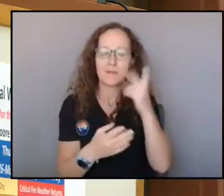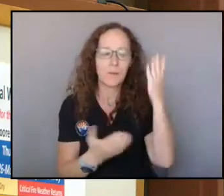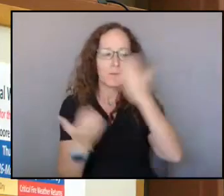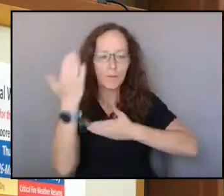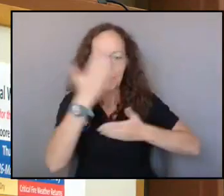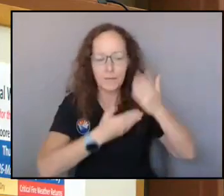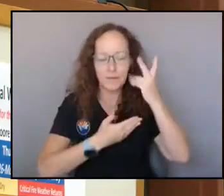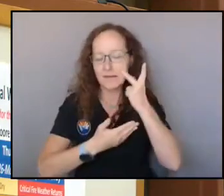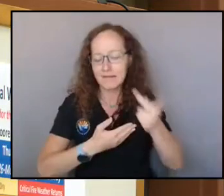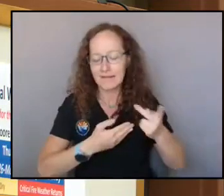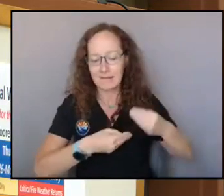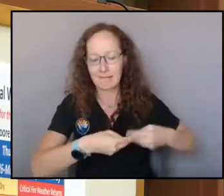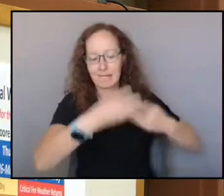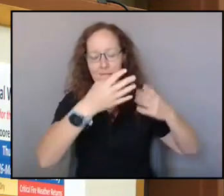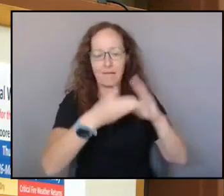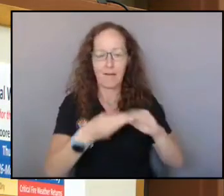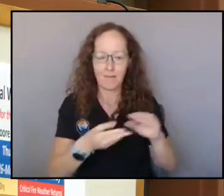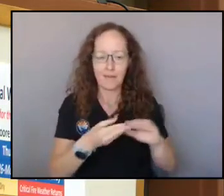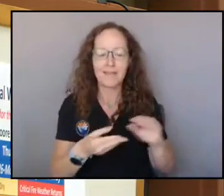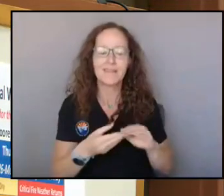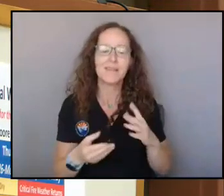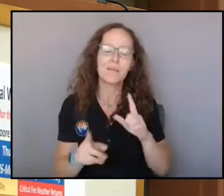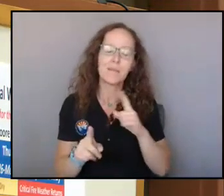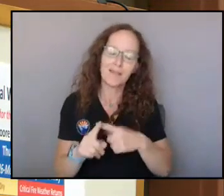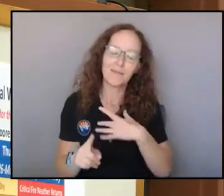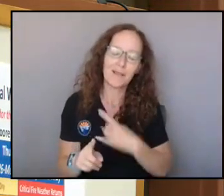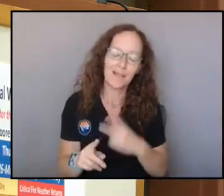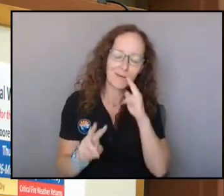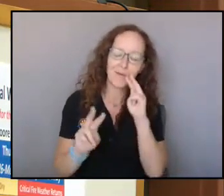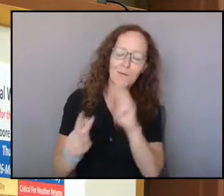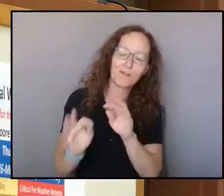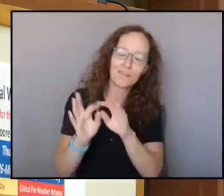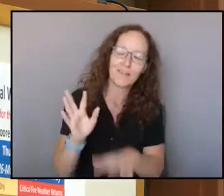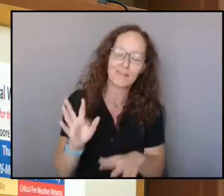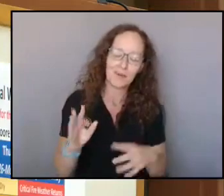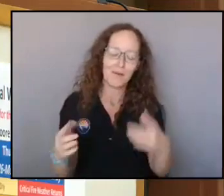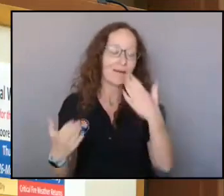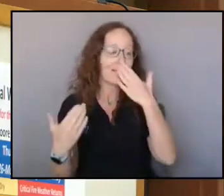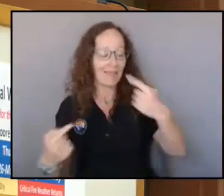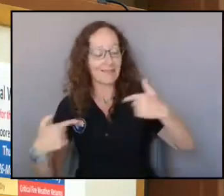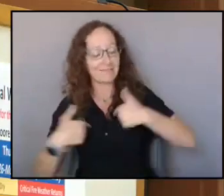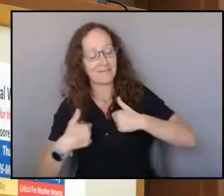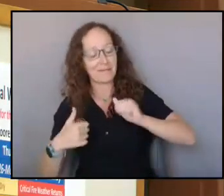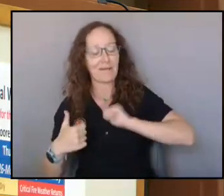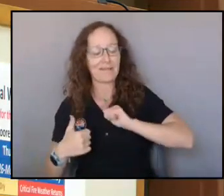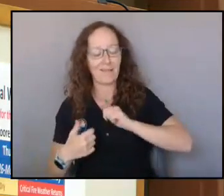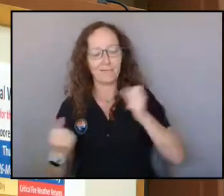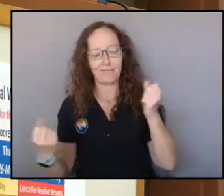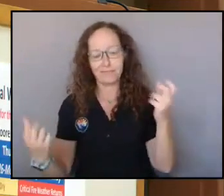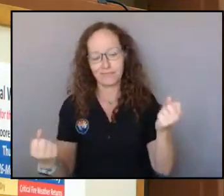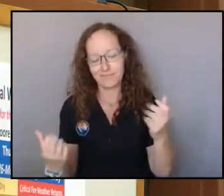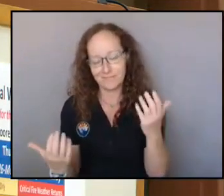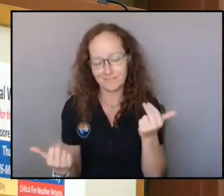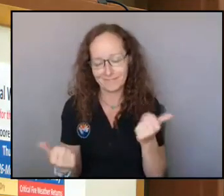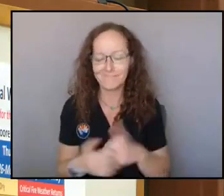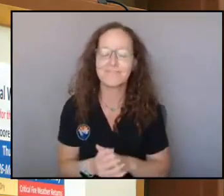AND WE LIKE TO SEE JASMINE THANK HERSELF IN AMERICAN SIGN LANGUAGE. IN ADDITION, I'D LIKE TO THANK JA MEDIA WHO IS IN